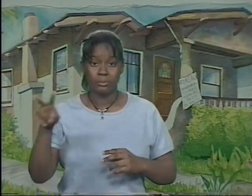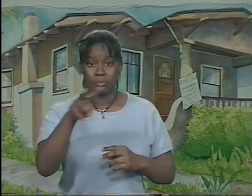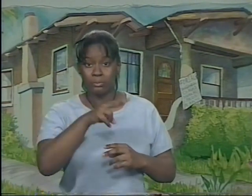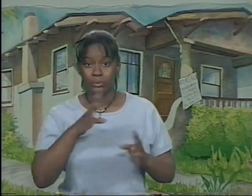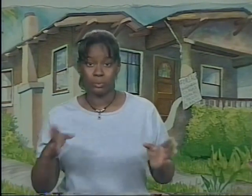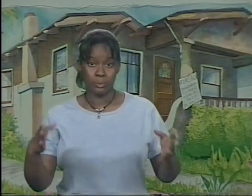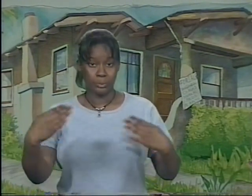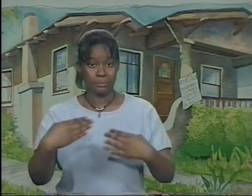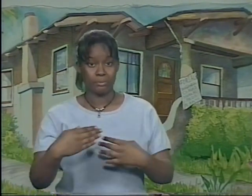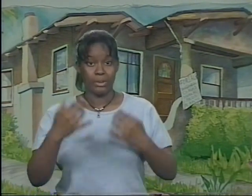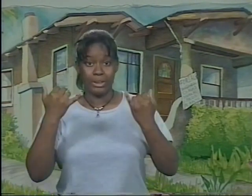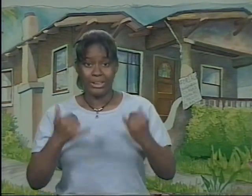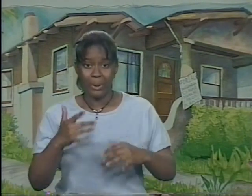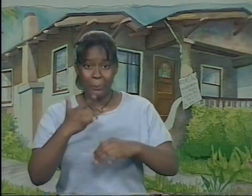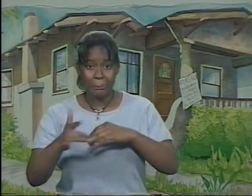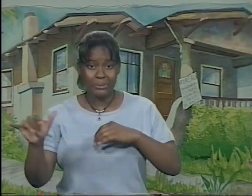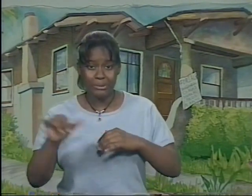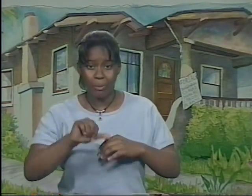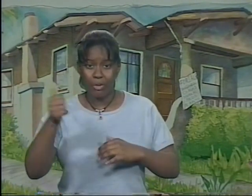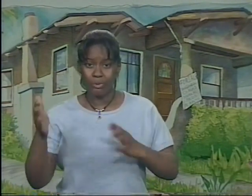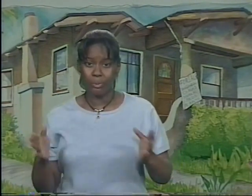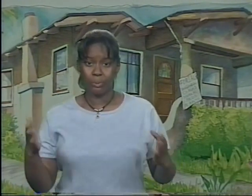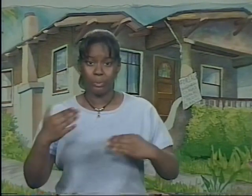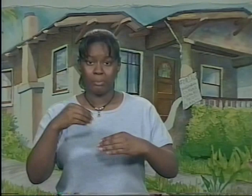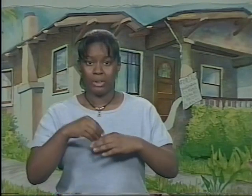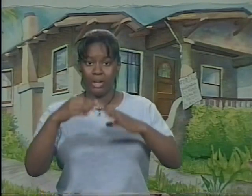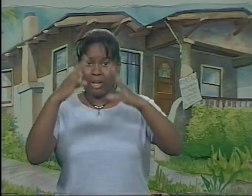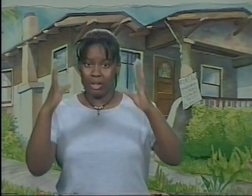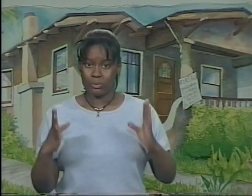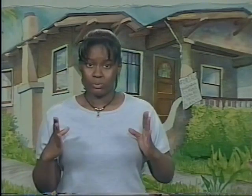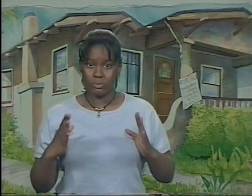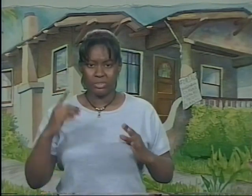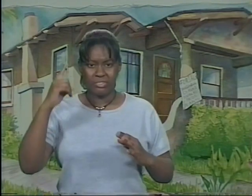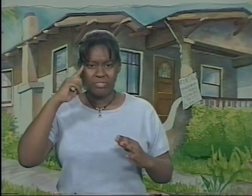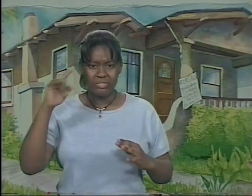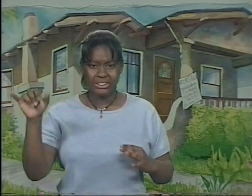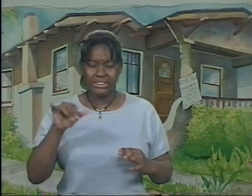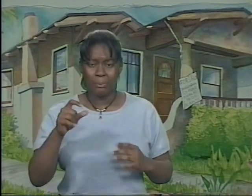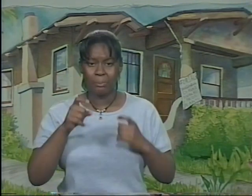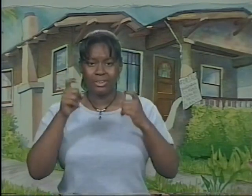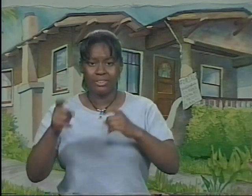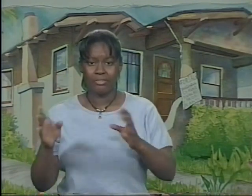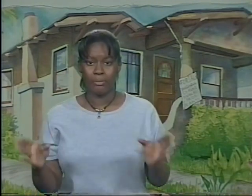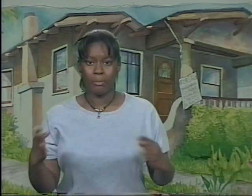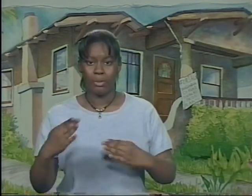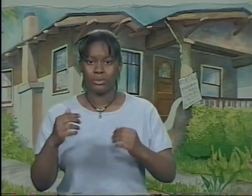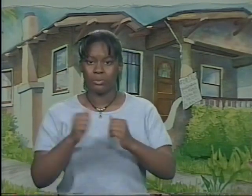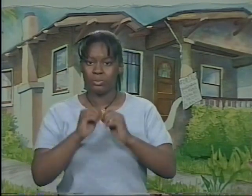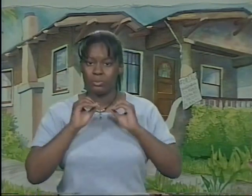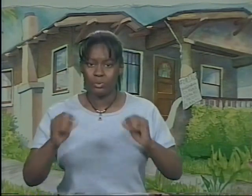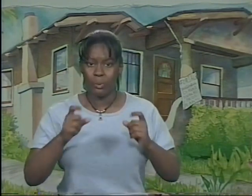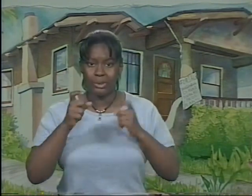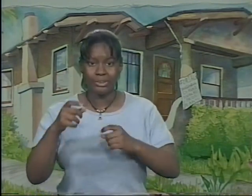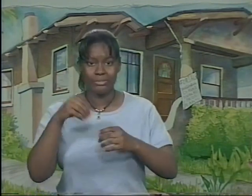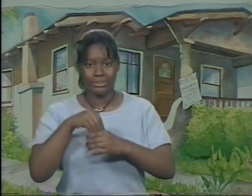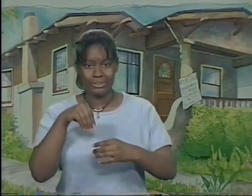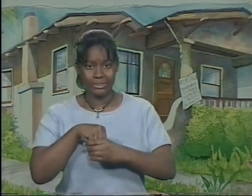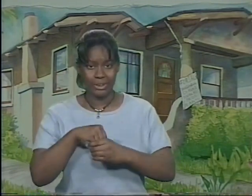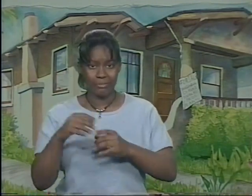And Emi knew they would have to leave their home soon. She looked around her room. It was as empty now as the rest of the house.